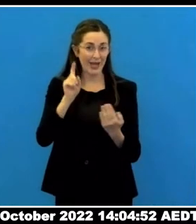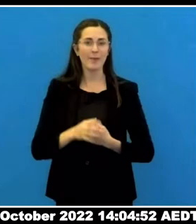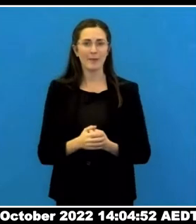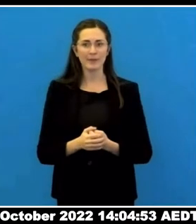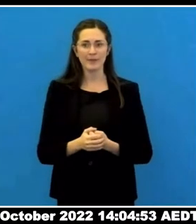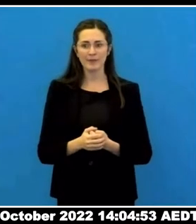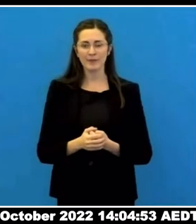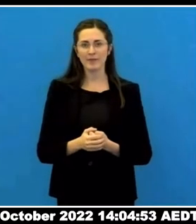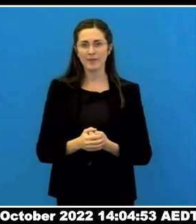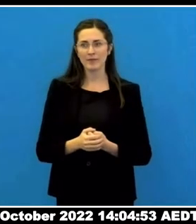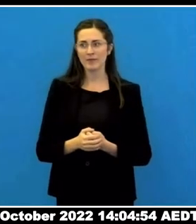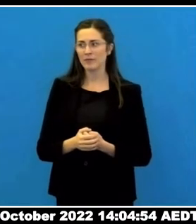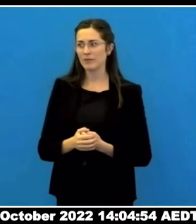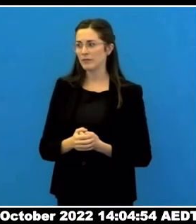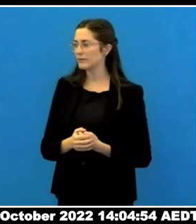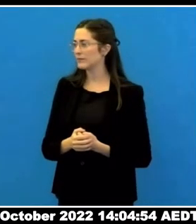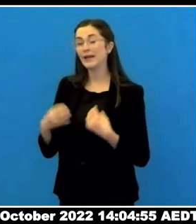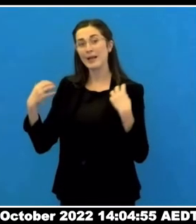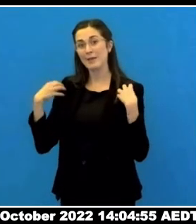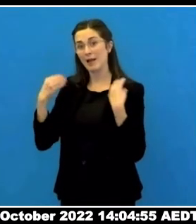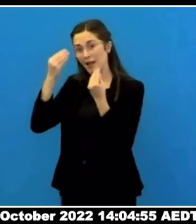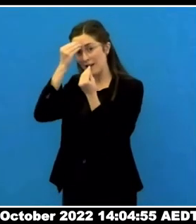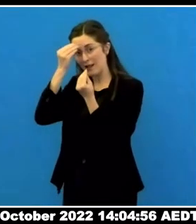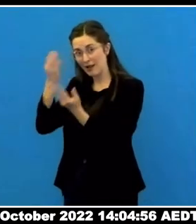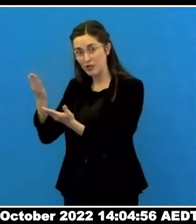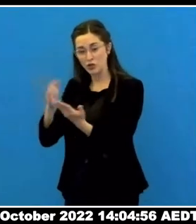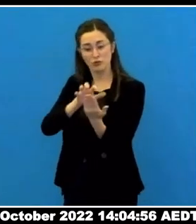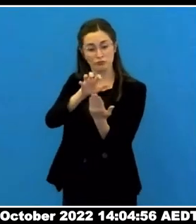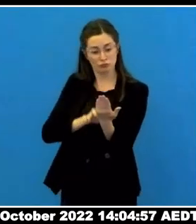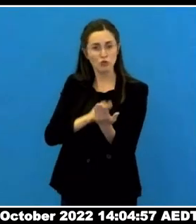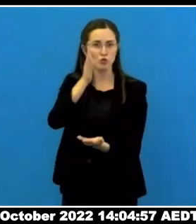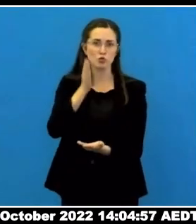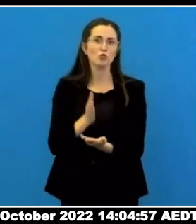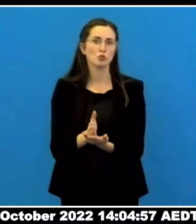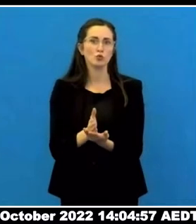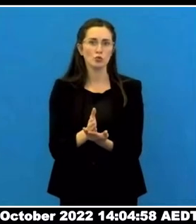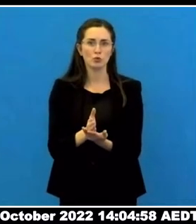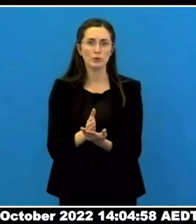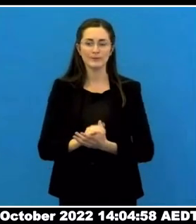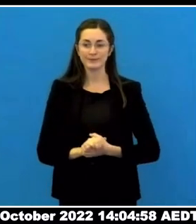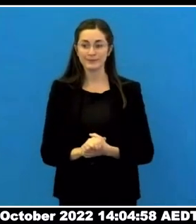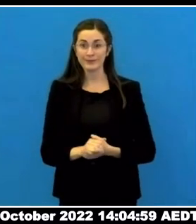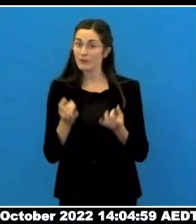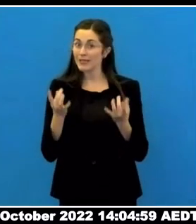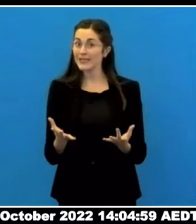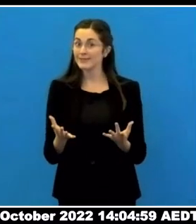I can say, Commissioners, that we have confirmed that the contents of the statement are true and correct. Ready?